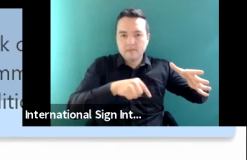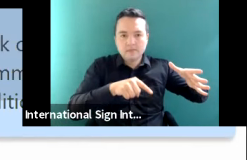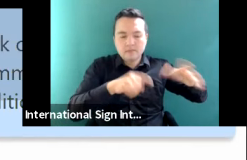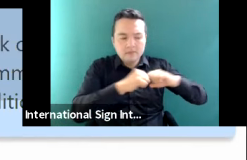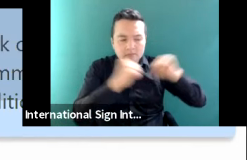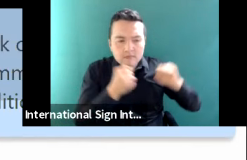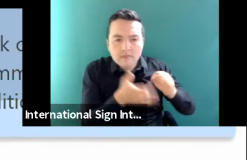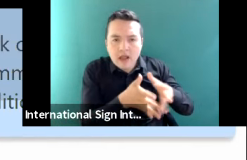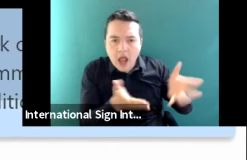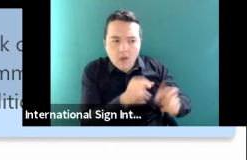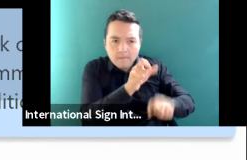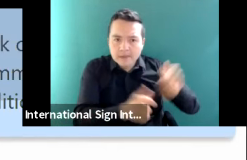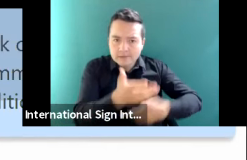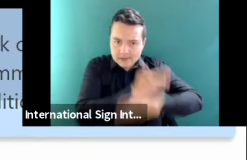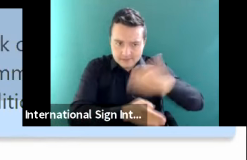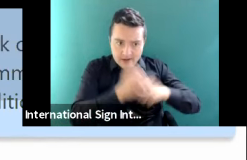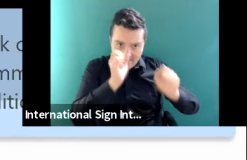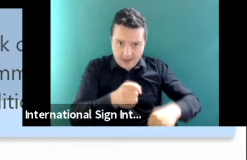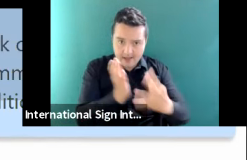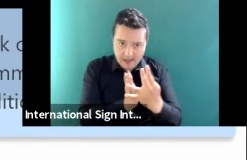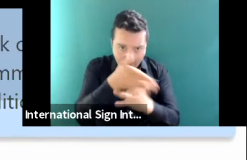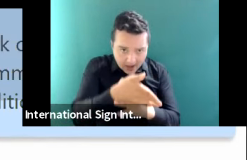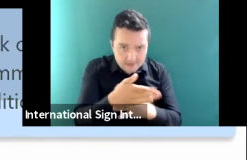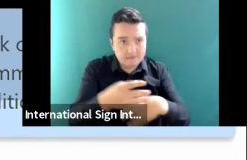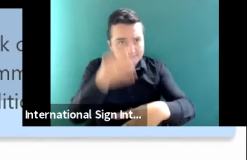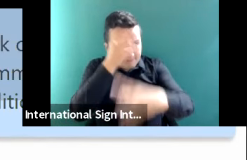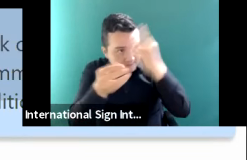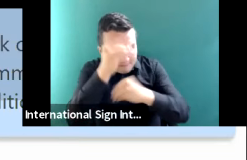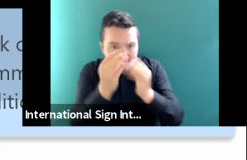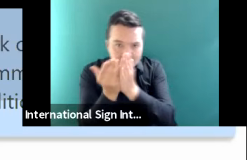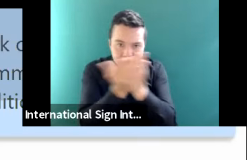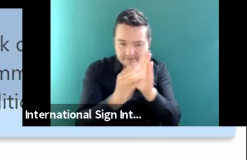Education, where focusing on mainstream education.